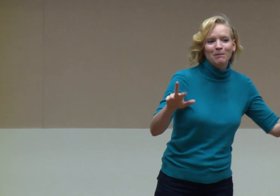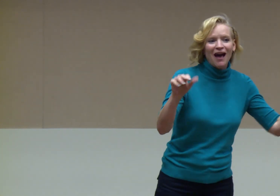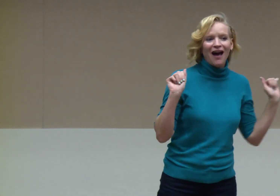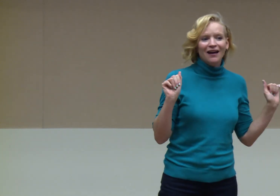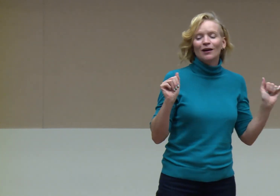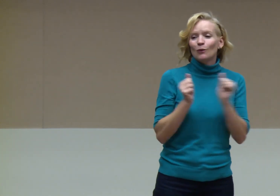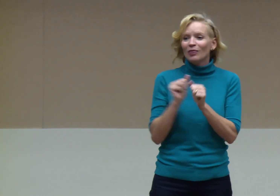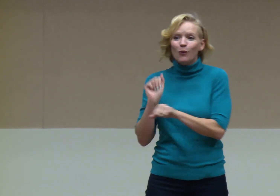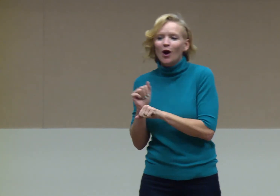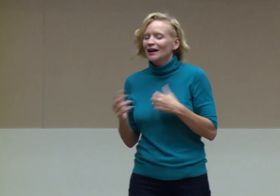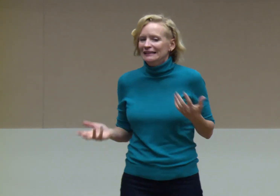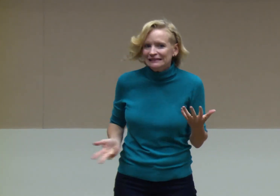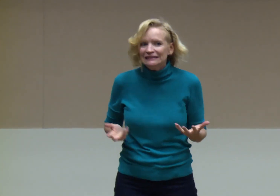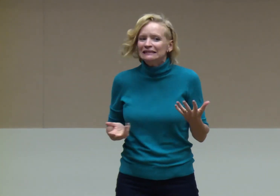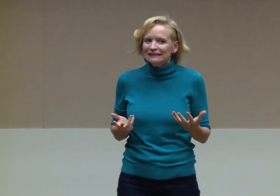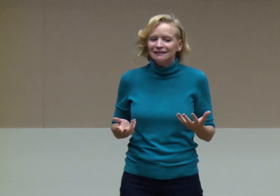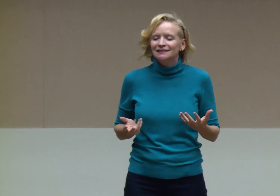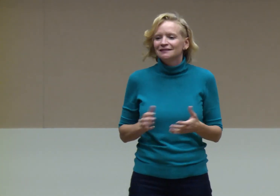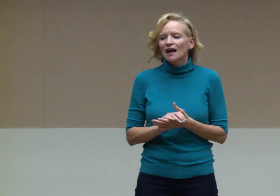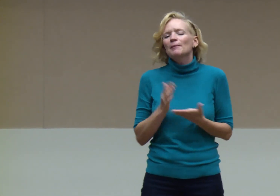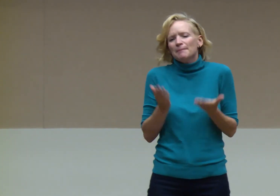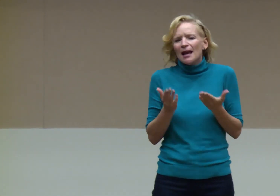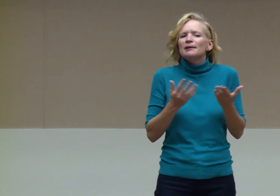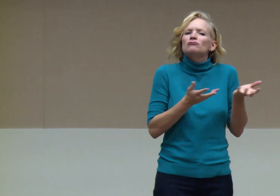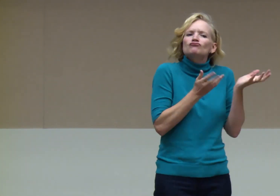how to balance your children and life and everything with work."